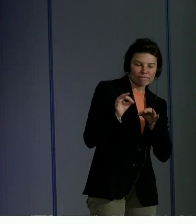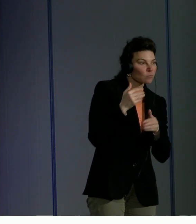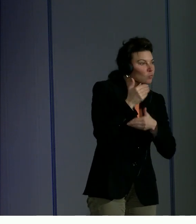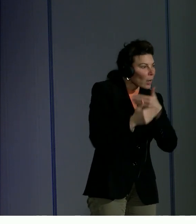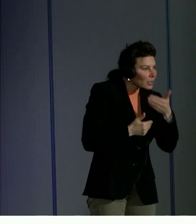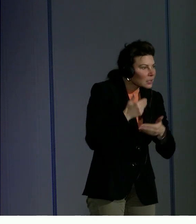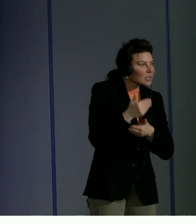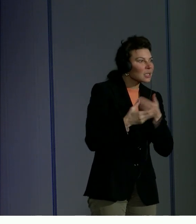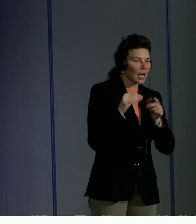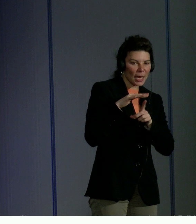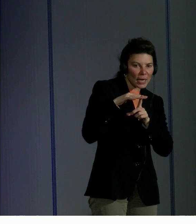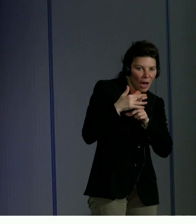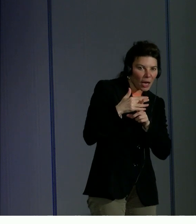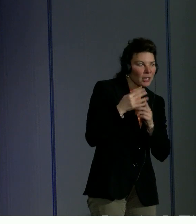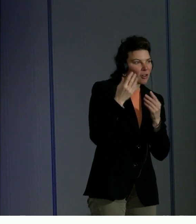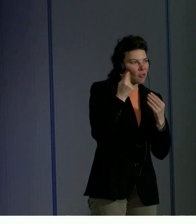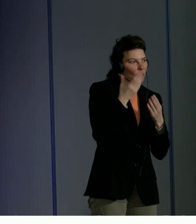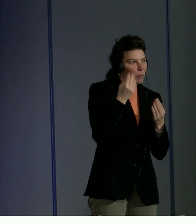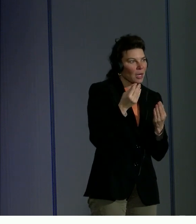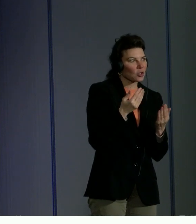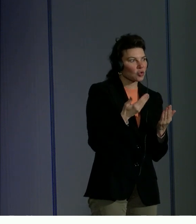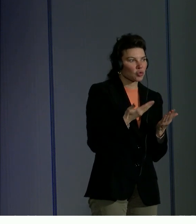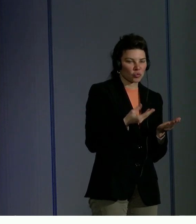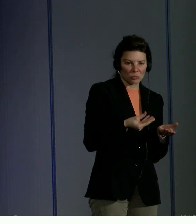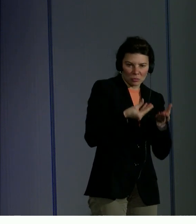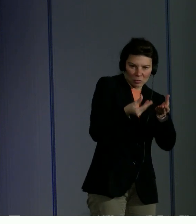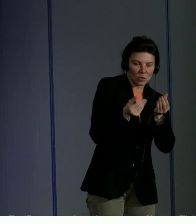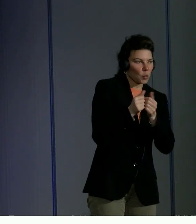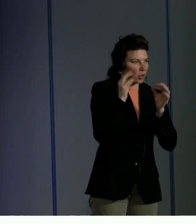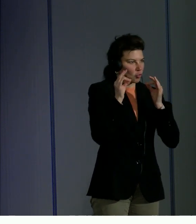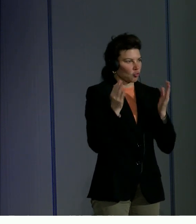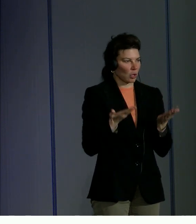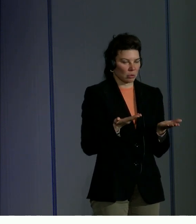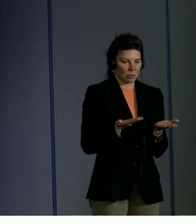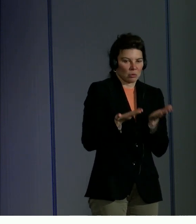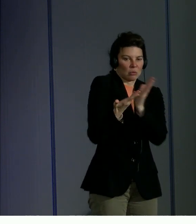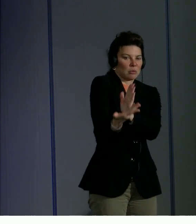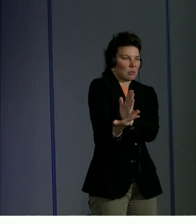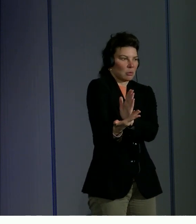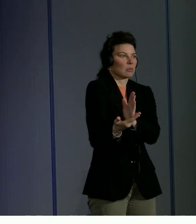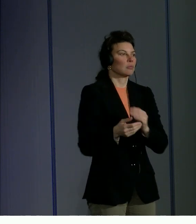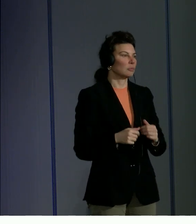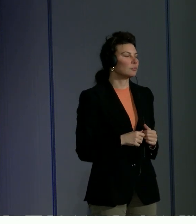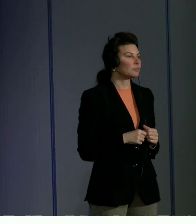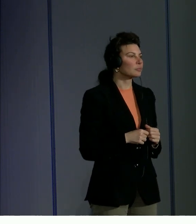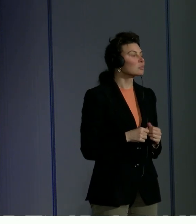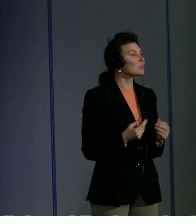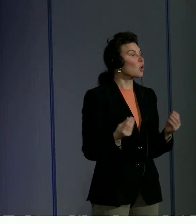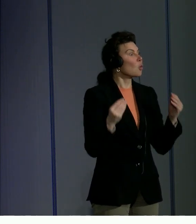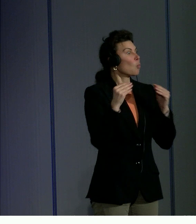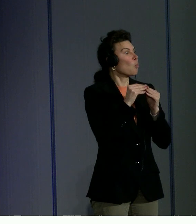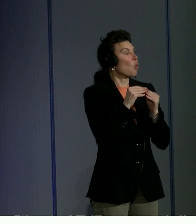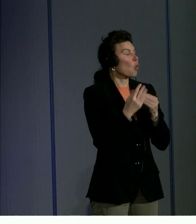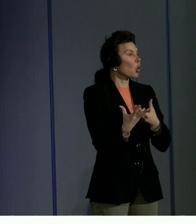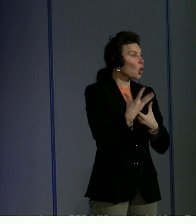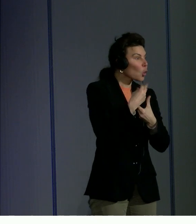information along with the instructions. So a more inclusive, while not completely